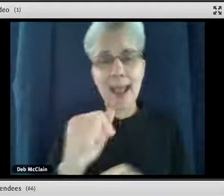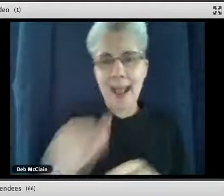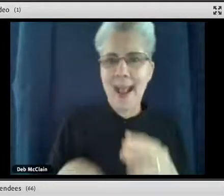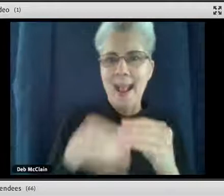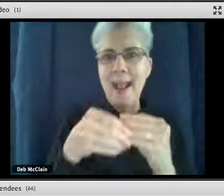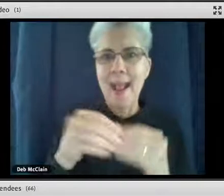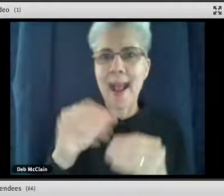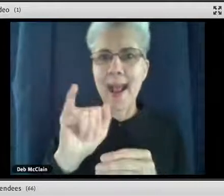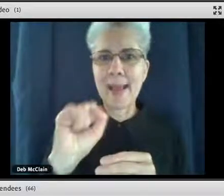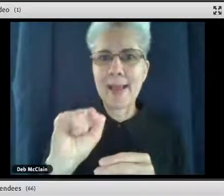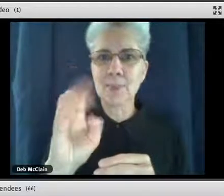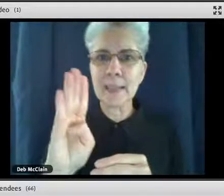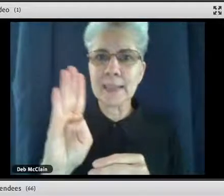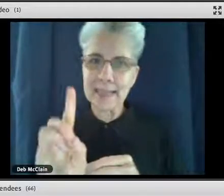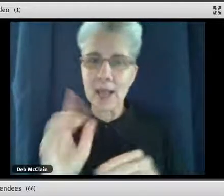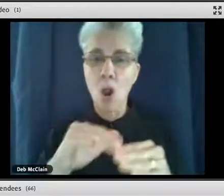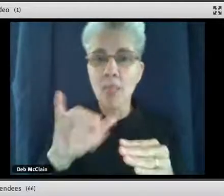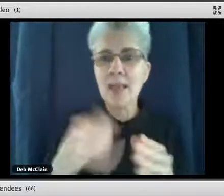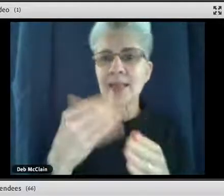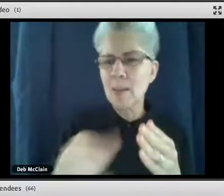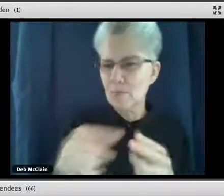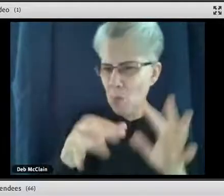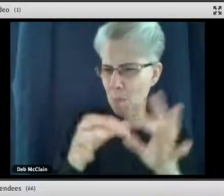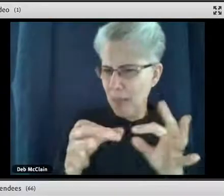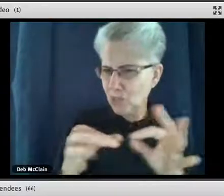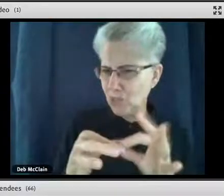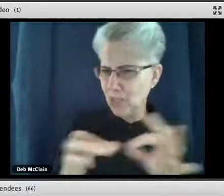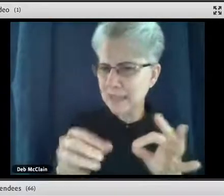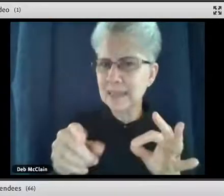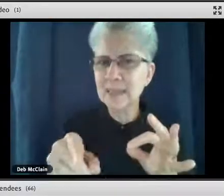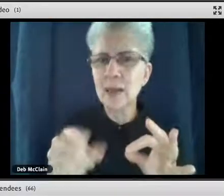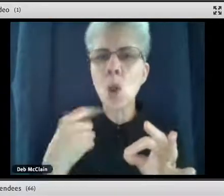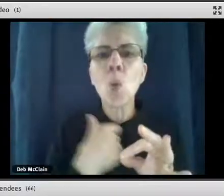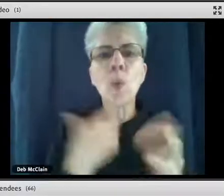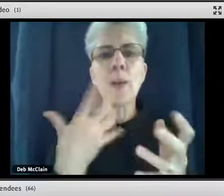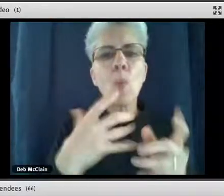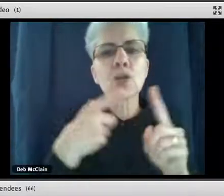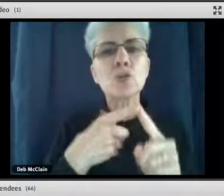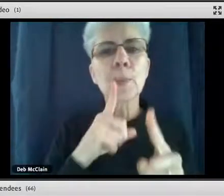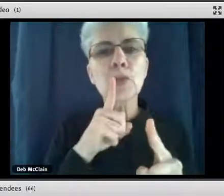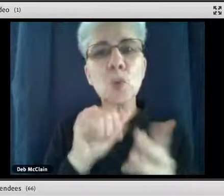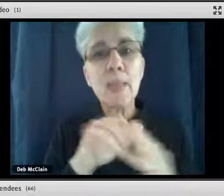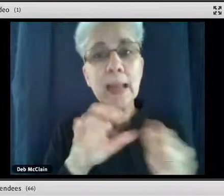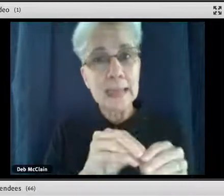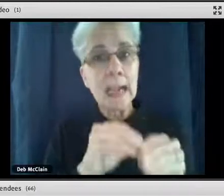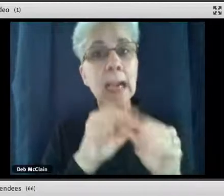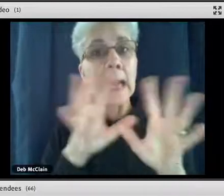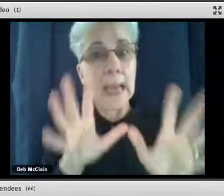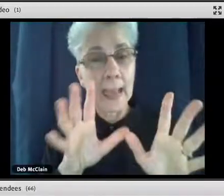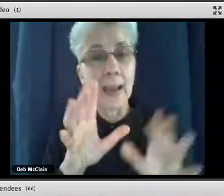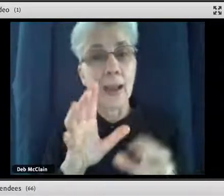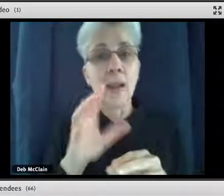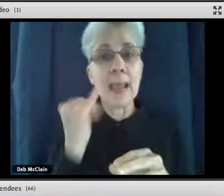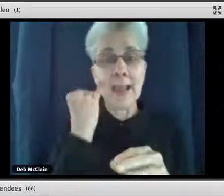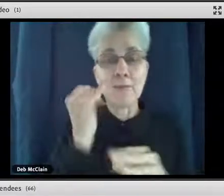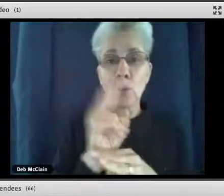RDA and ISBD, as some of you all mentioned, we want to make sure that's clear